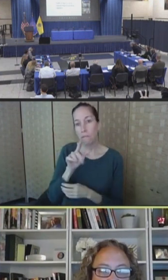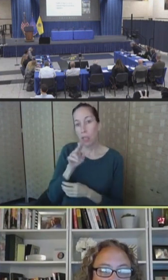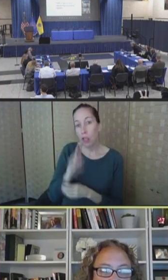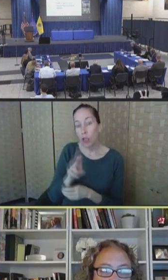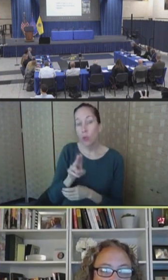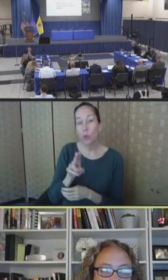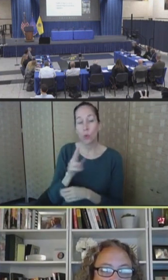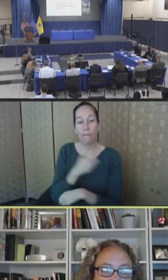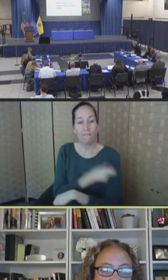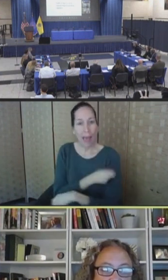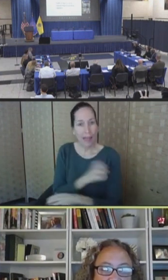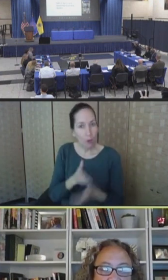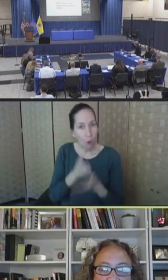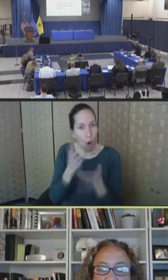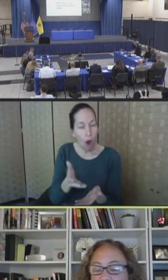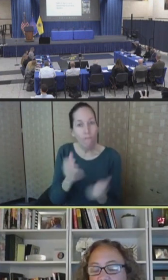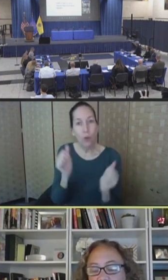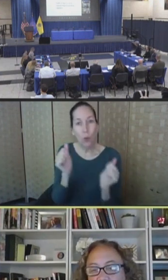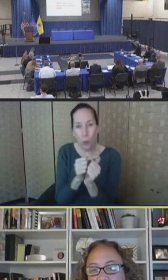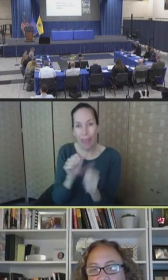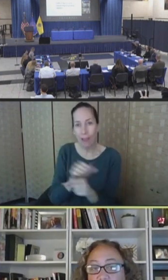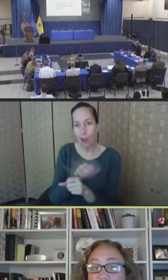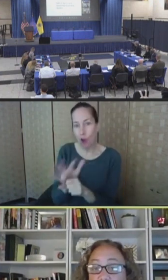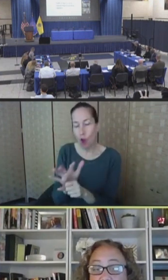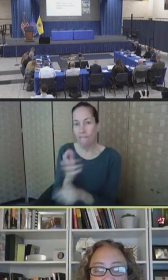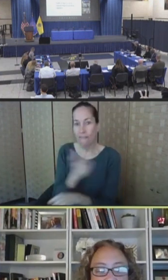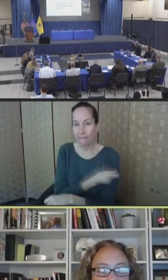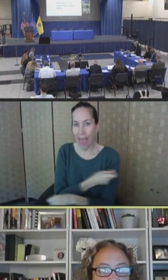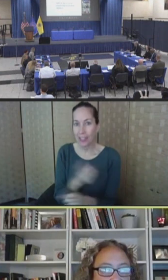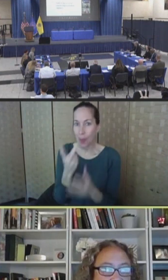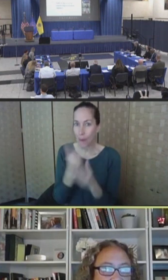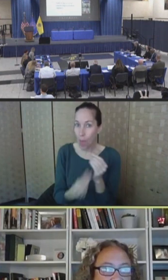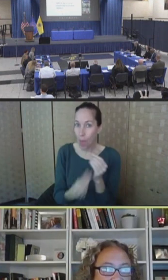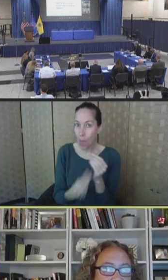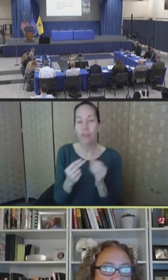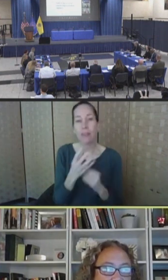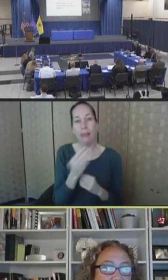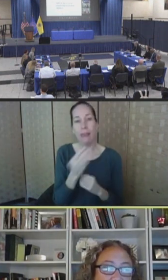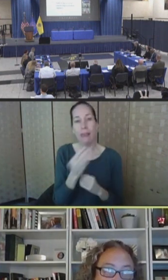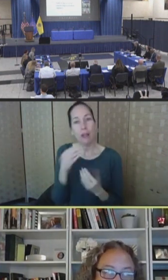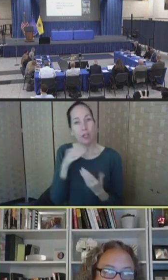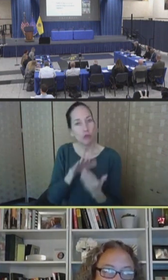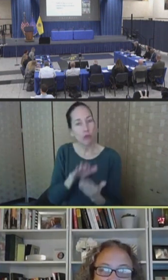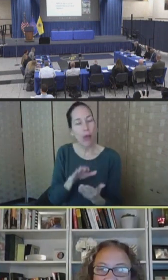along with addressing some monkeypox and equities. We're also working on monkeypox,